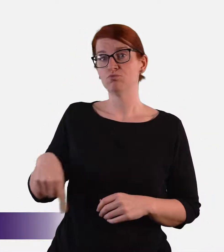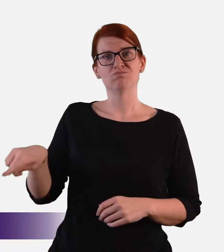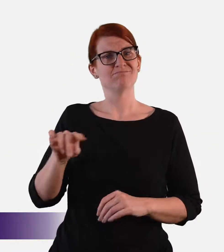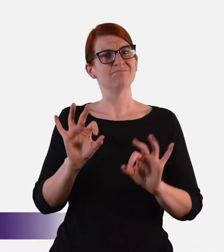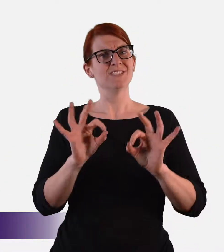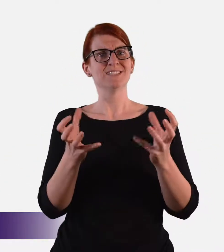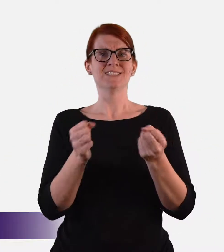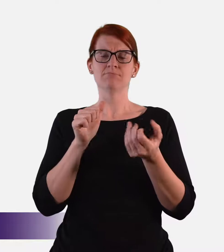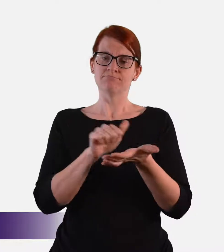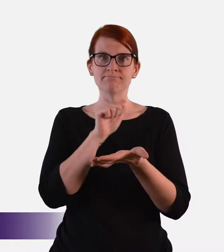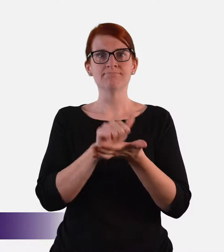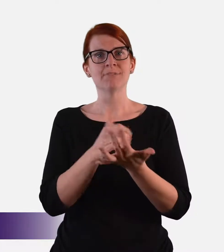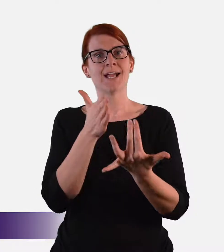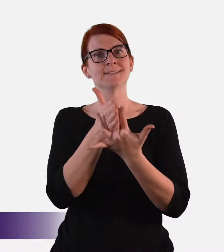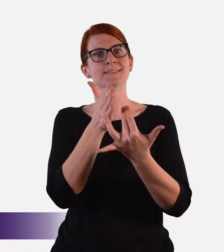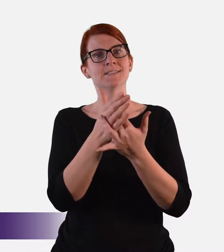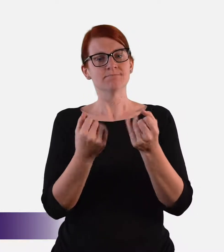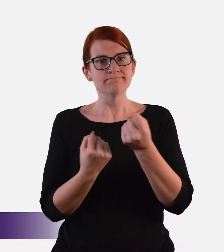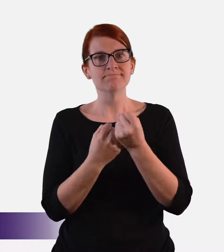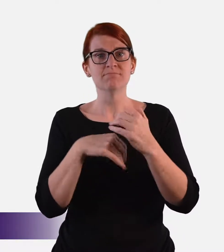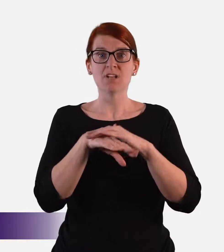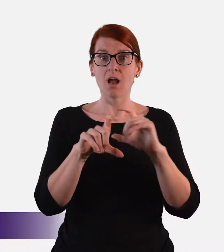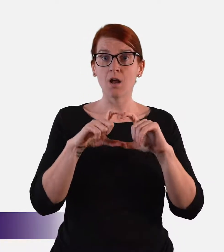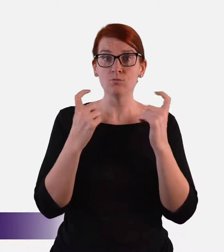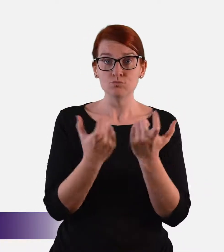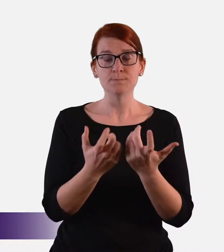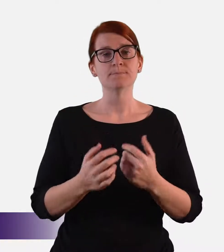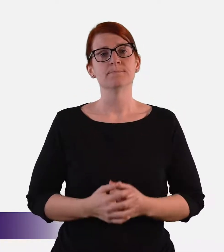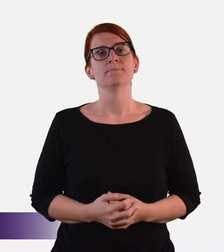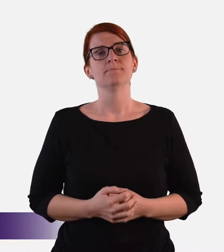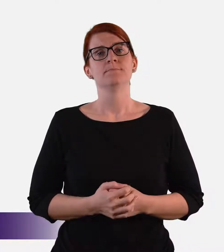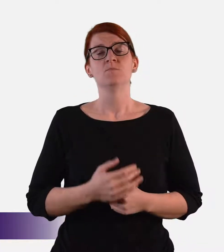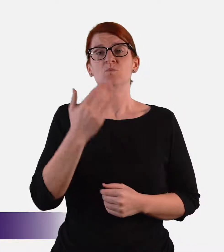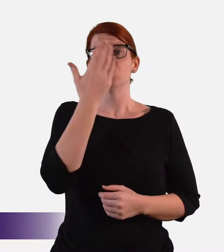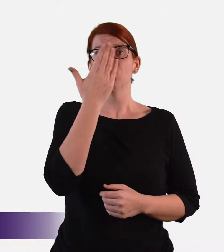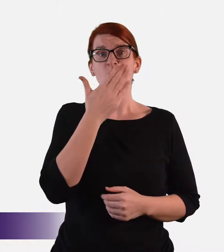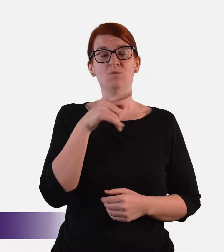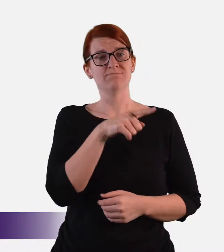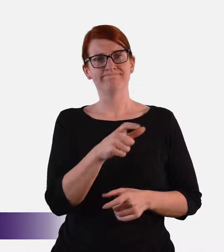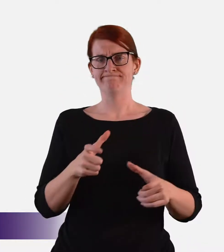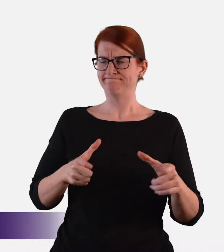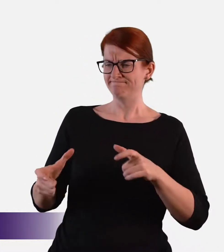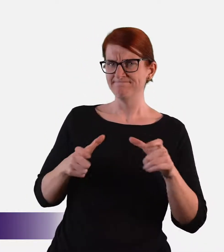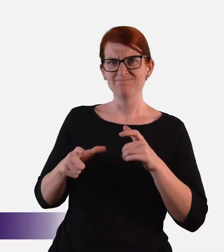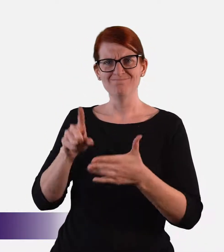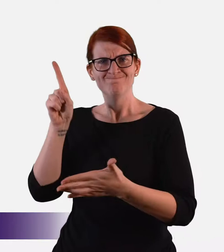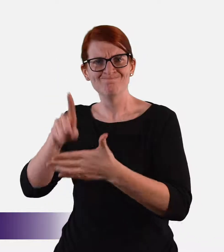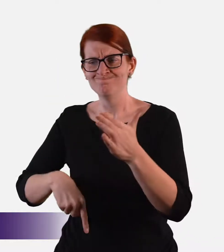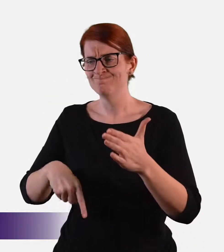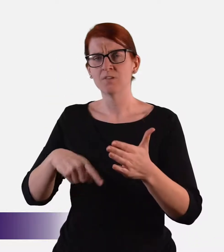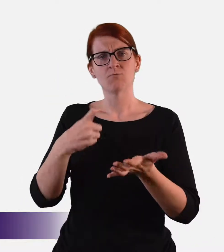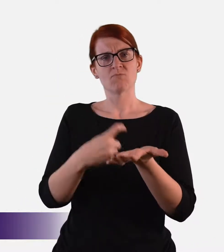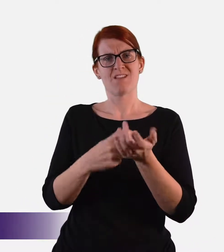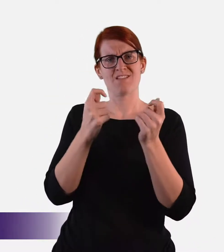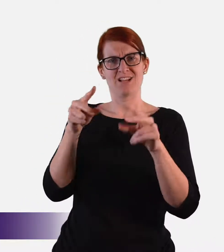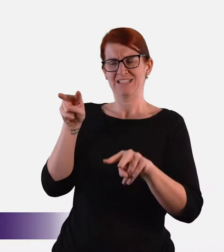children being prevented from accessing relevant support in the classroom, and schools attempting to punish or manage 'challenging behaviours' with restrictive practices,